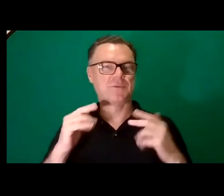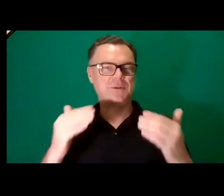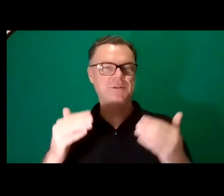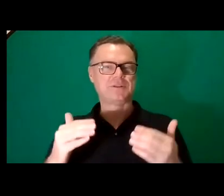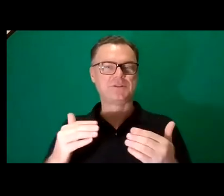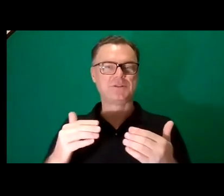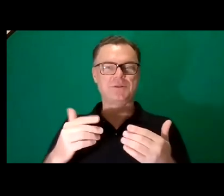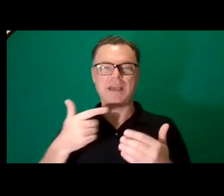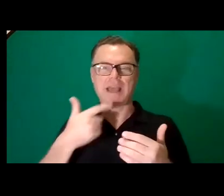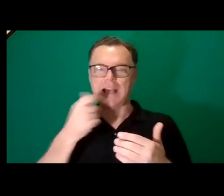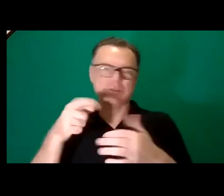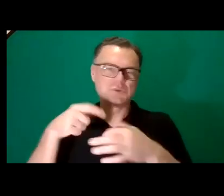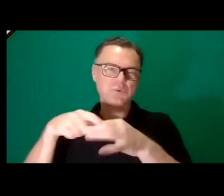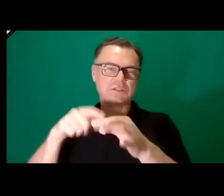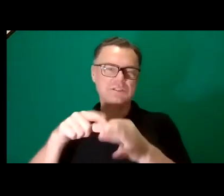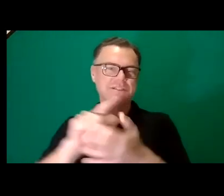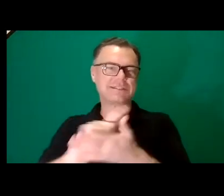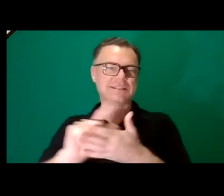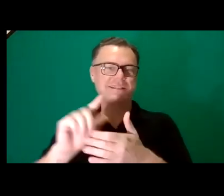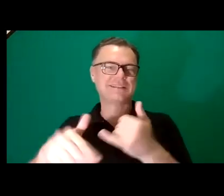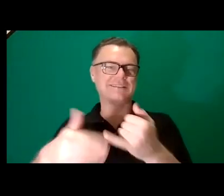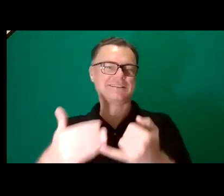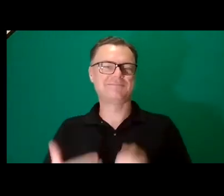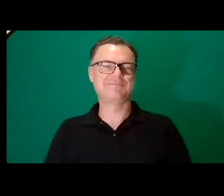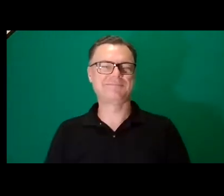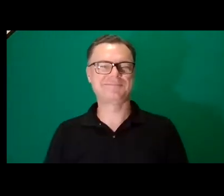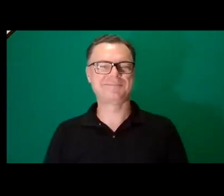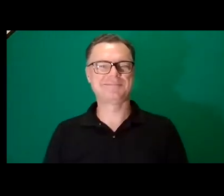you all many questions at the end.